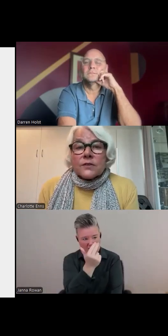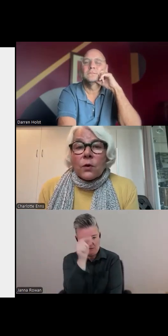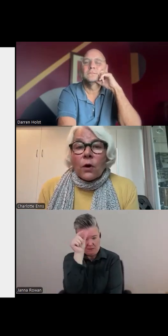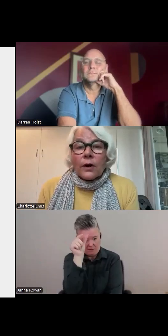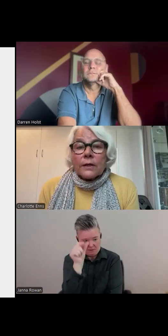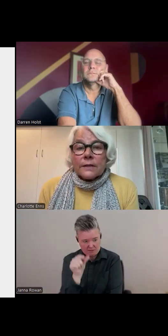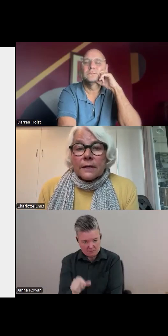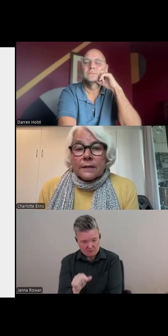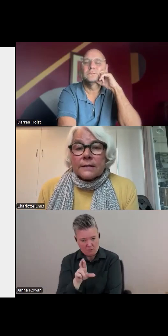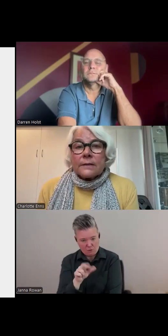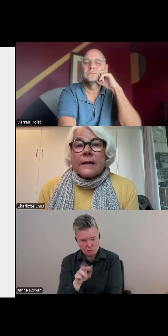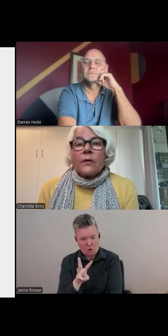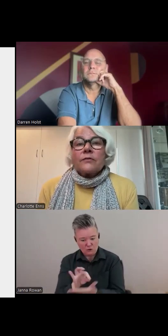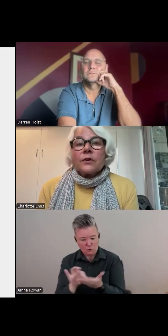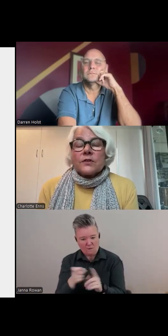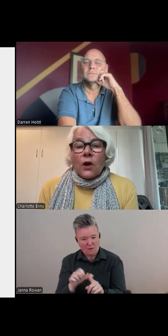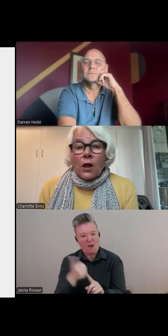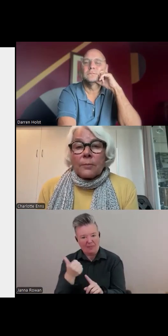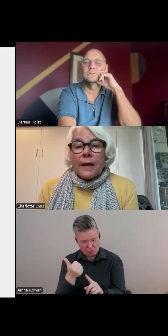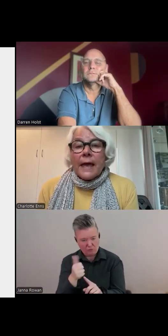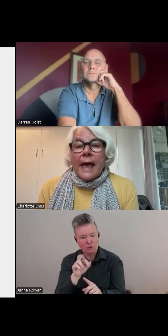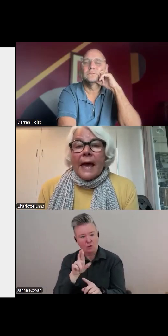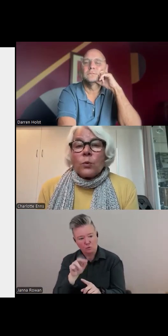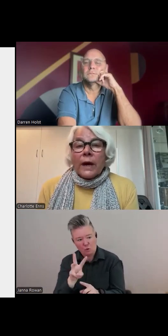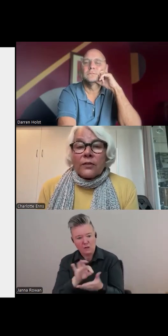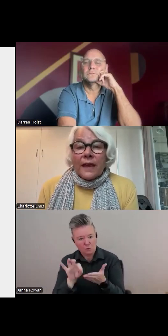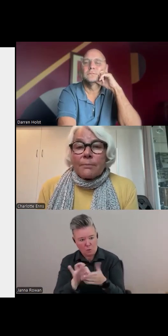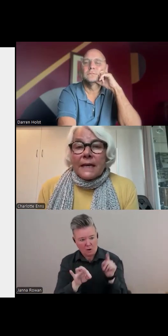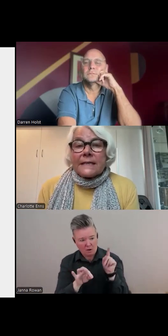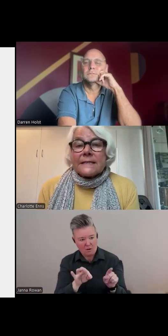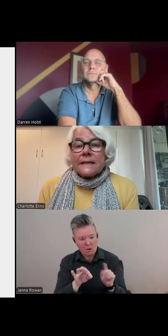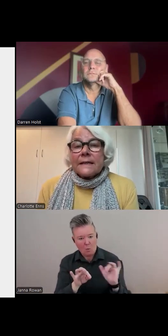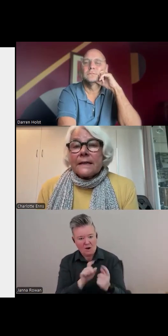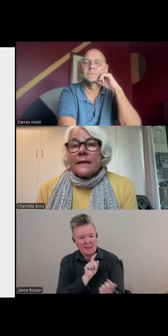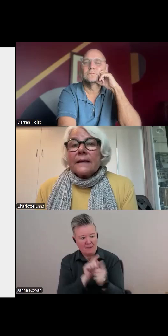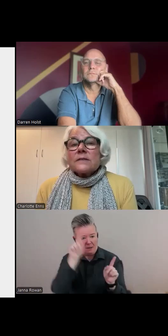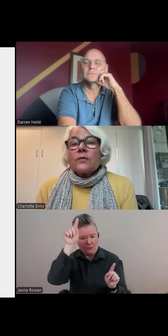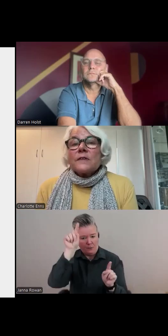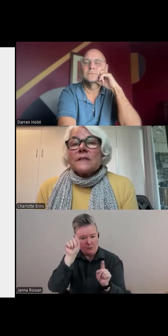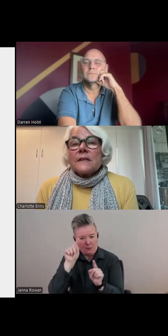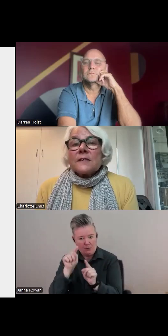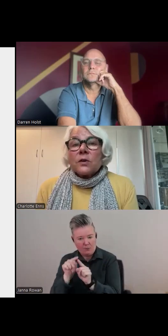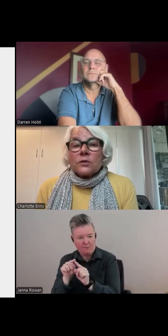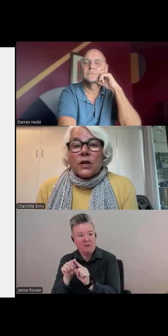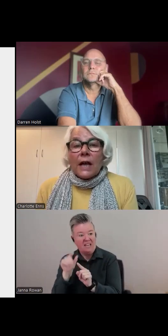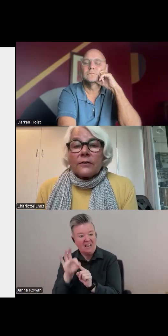and then their raw score down the first column. And where they meet--